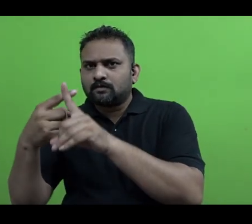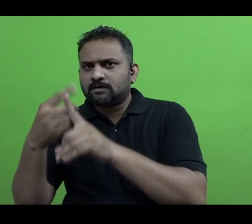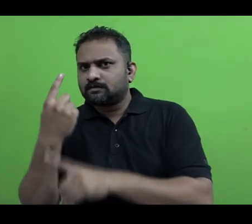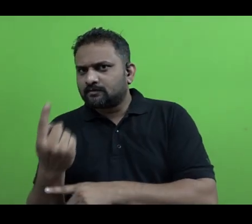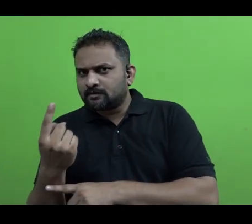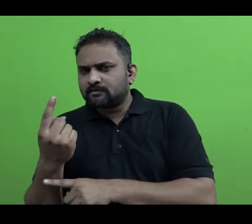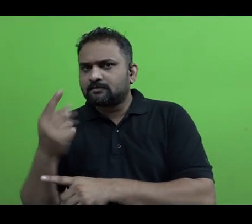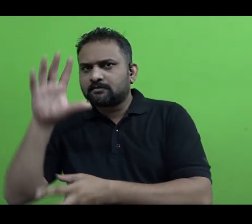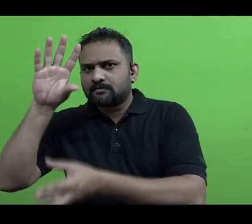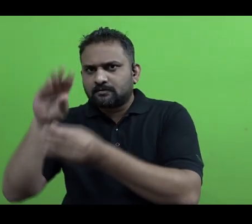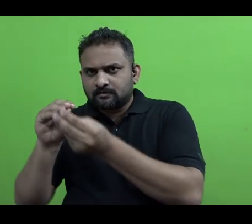2 plus one